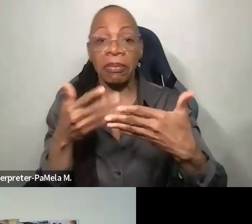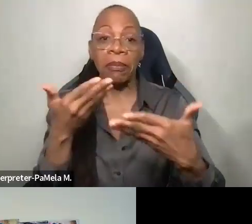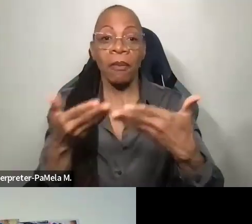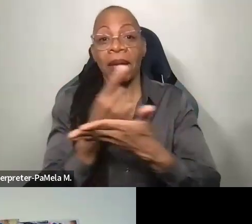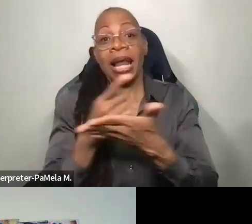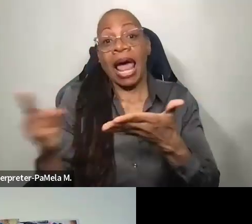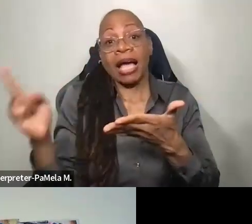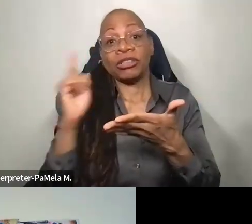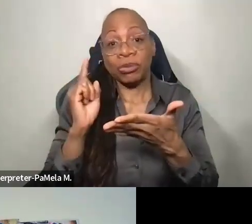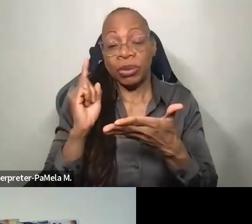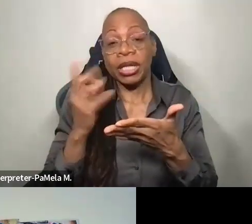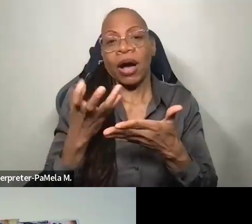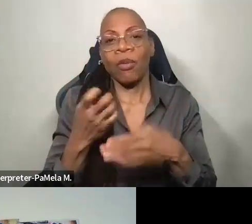that you wanted to make sure we covered?